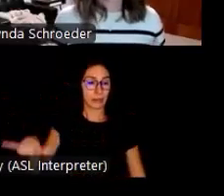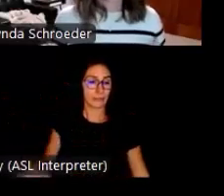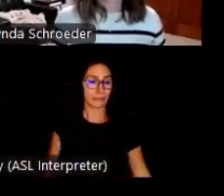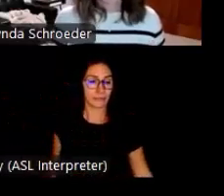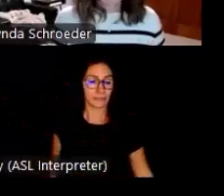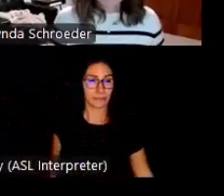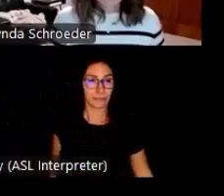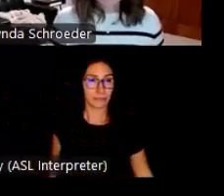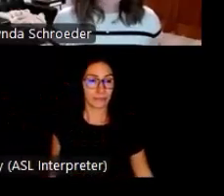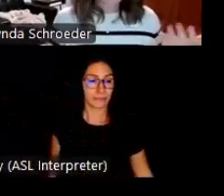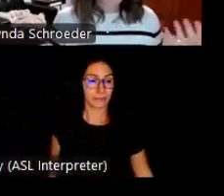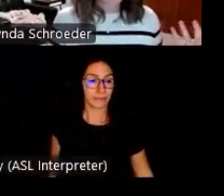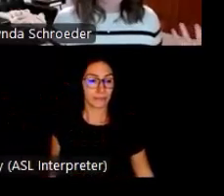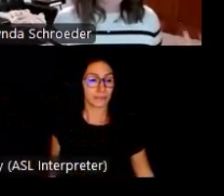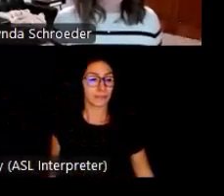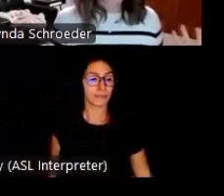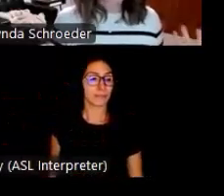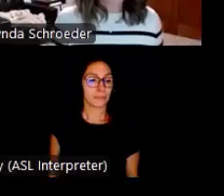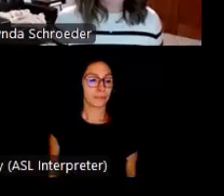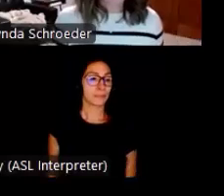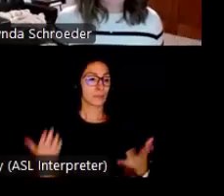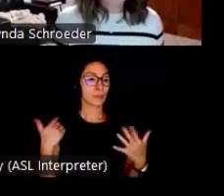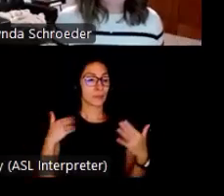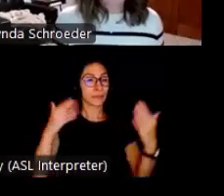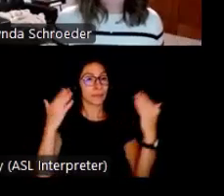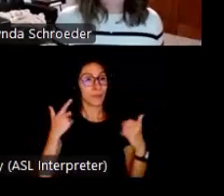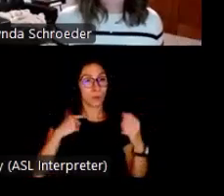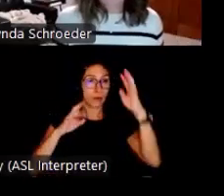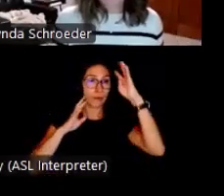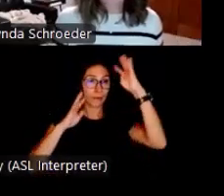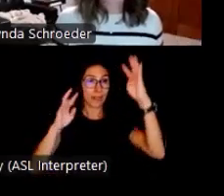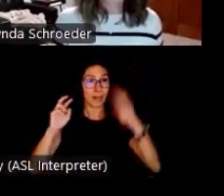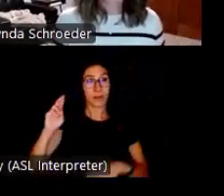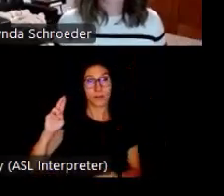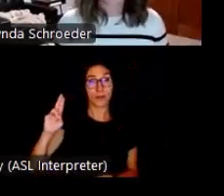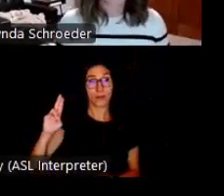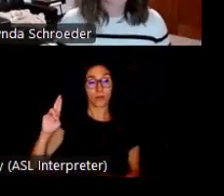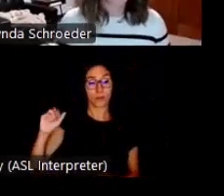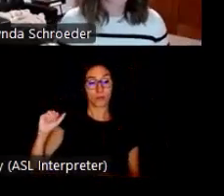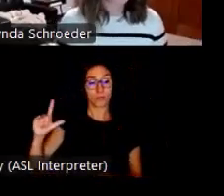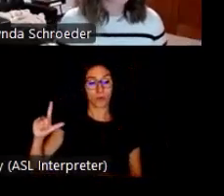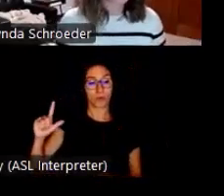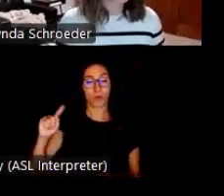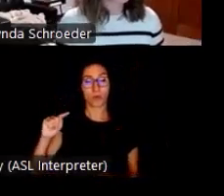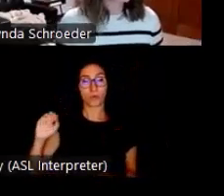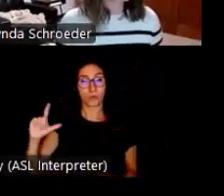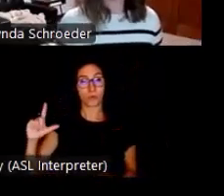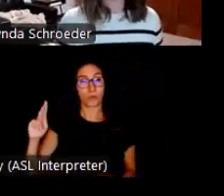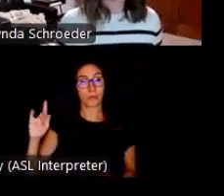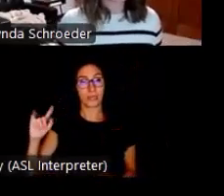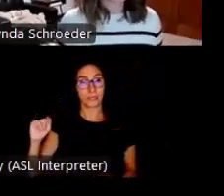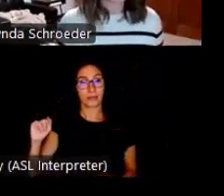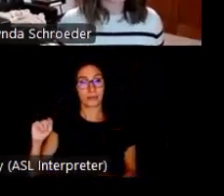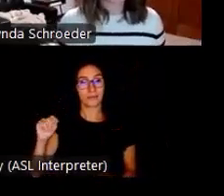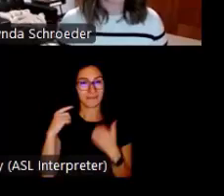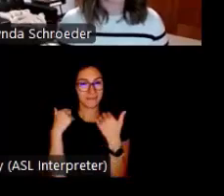So from this, we created a rural toolkit. The toolkit was called "Building Resilience Among Physical